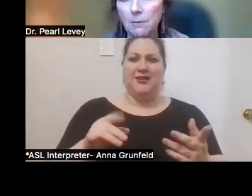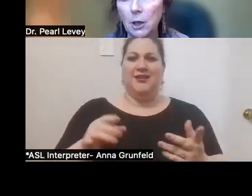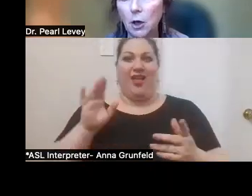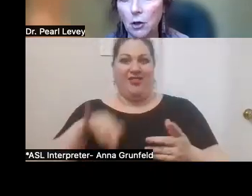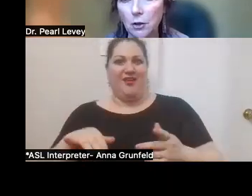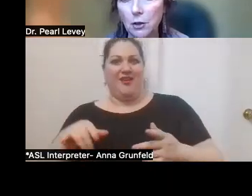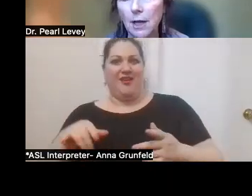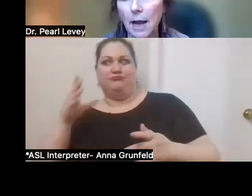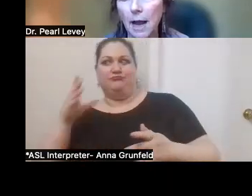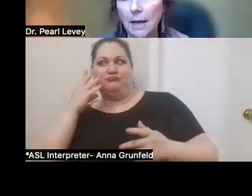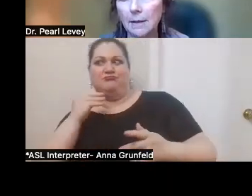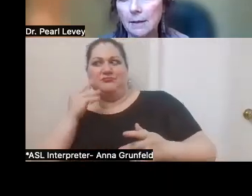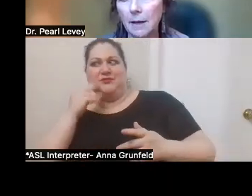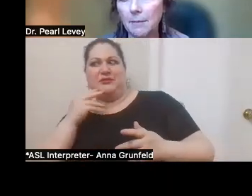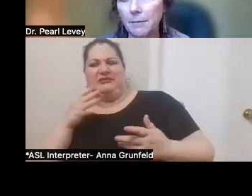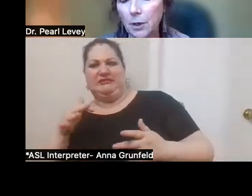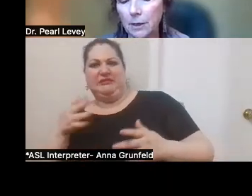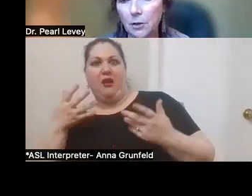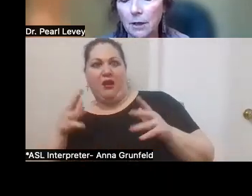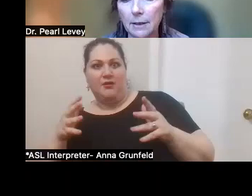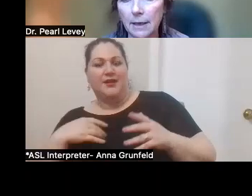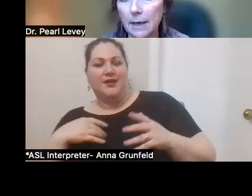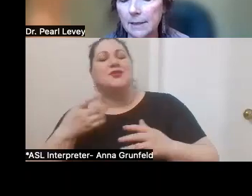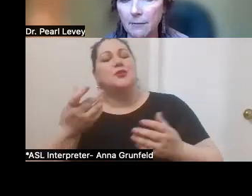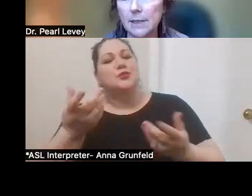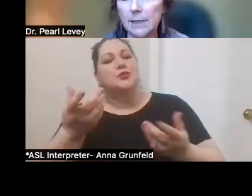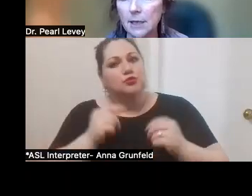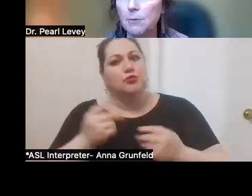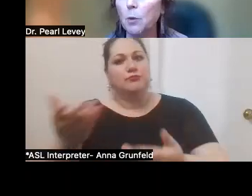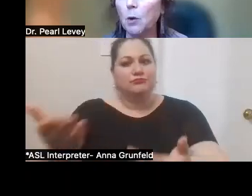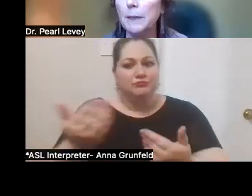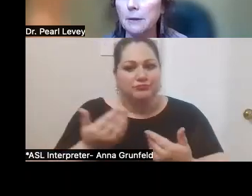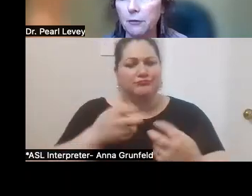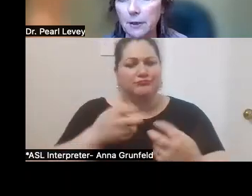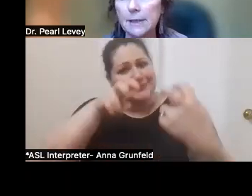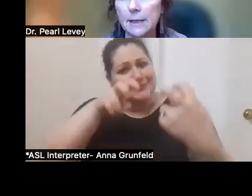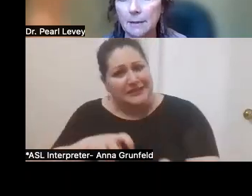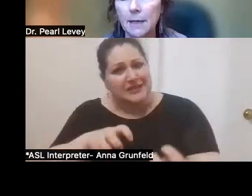and be heard and put, you know, let us have a discussion about what will be different this time.